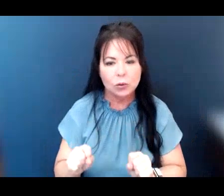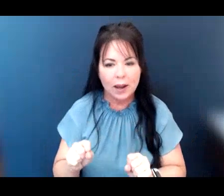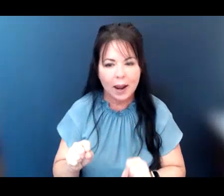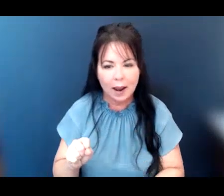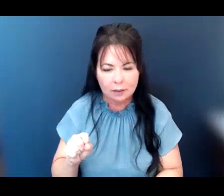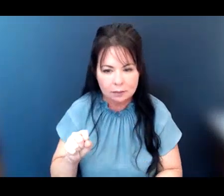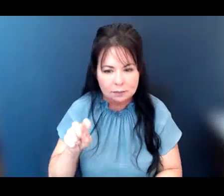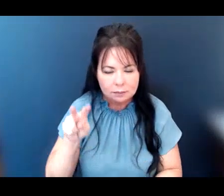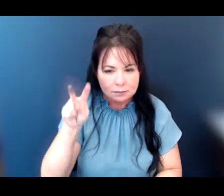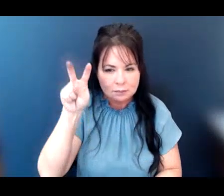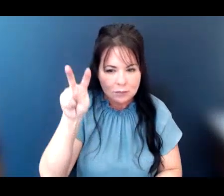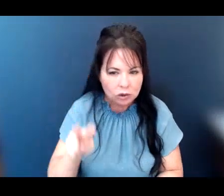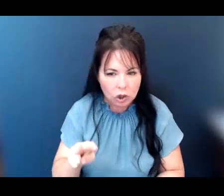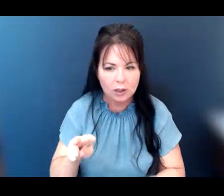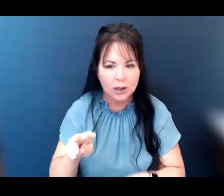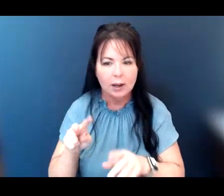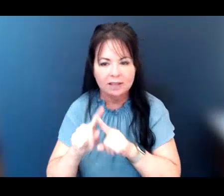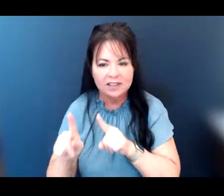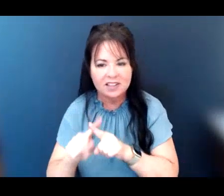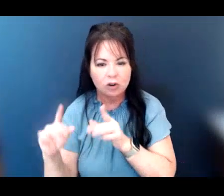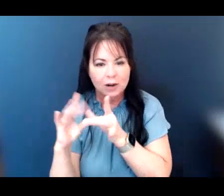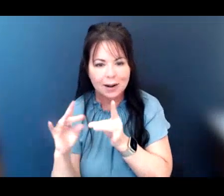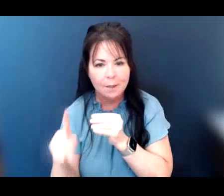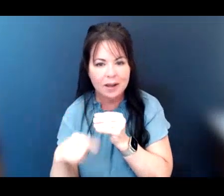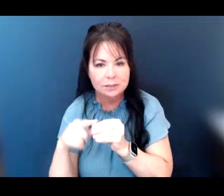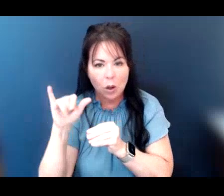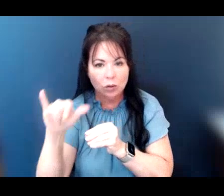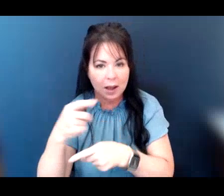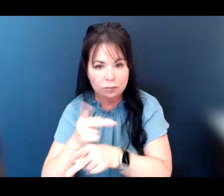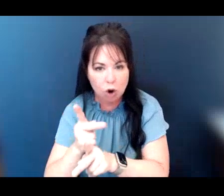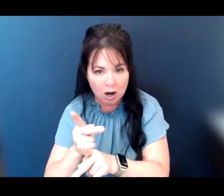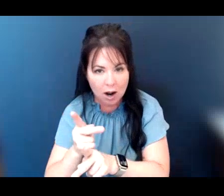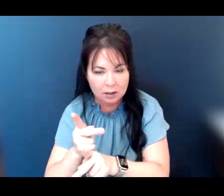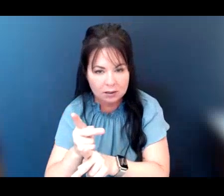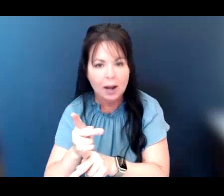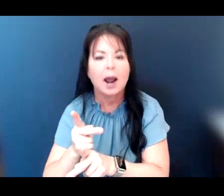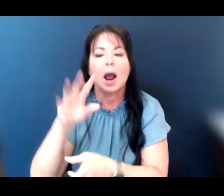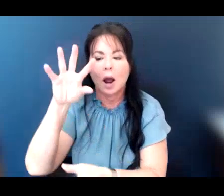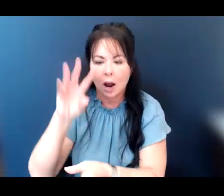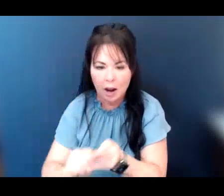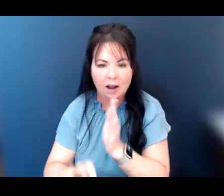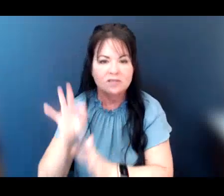and in so doing, trying to come up with a score. The problem is the VPAT isn't that quantifiable.